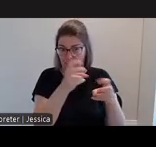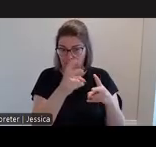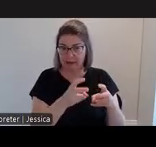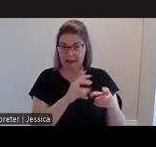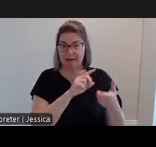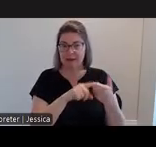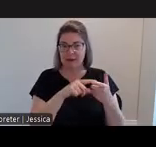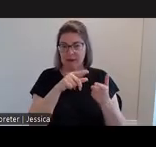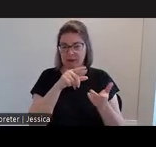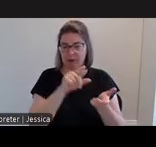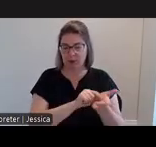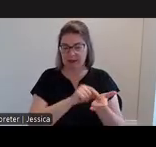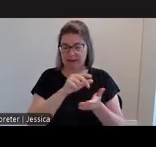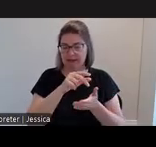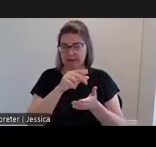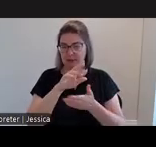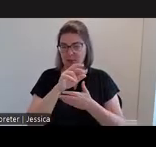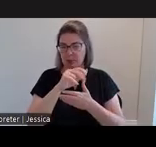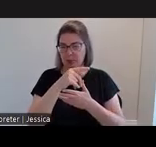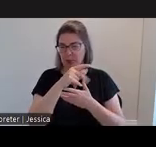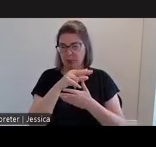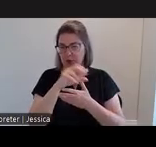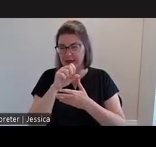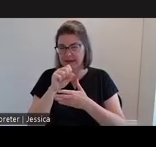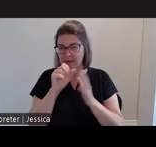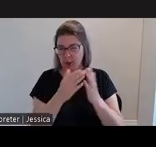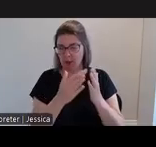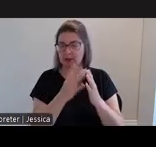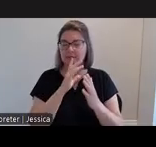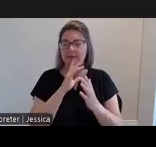So I was quite grateful for their, their support and their leadership